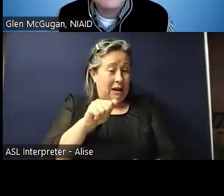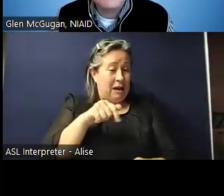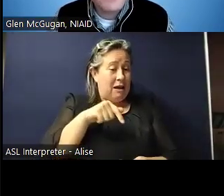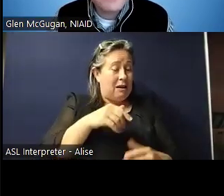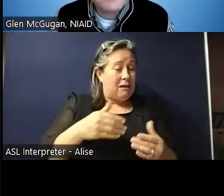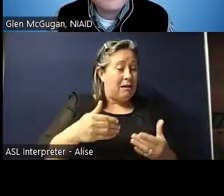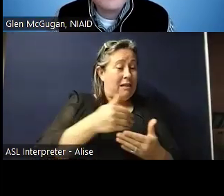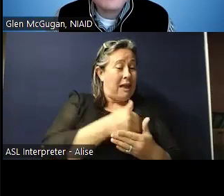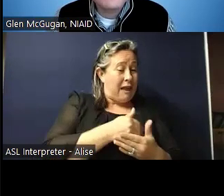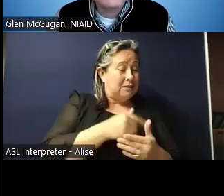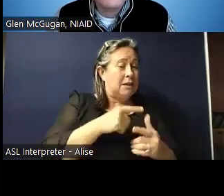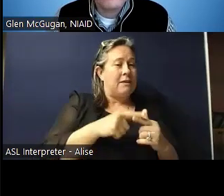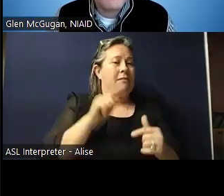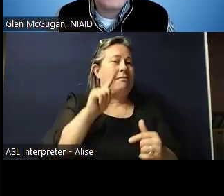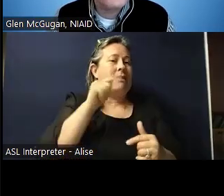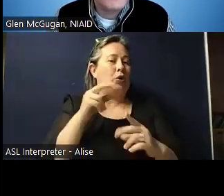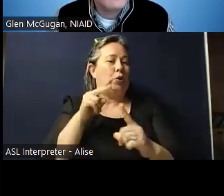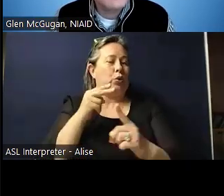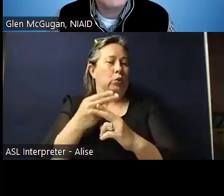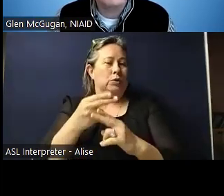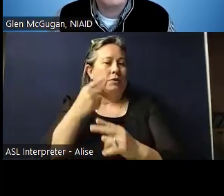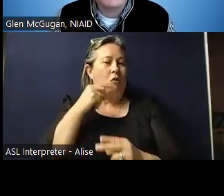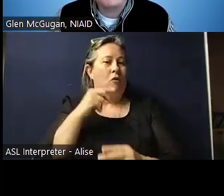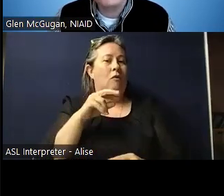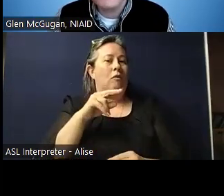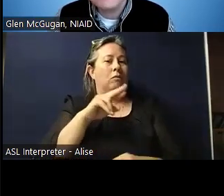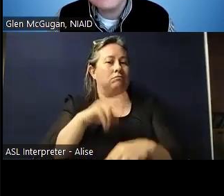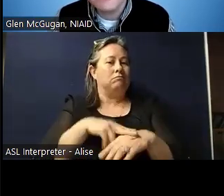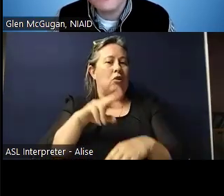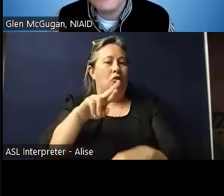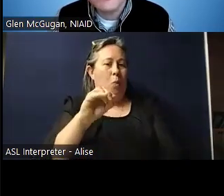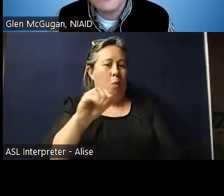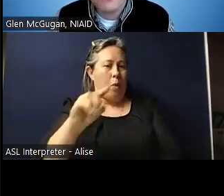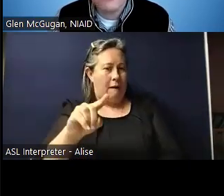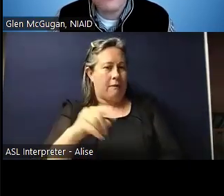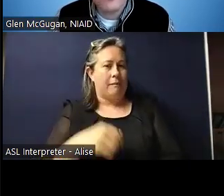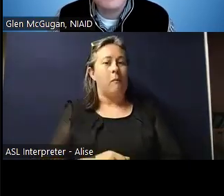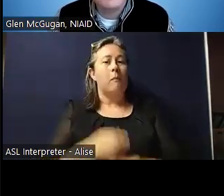And then finally, the cooperative agreements. These are very similar to the R01,